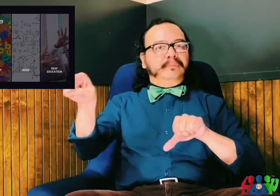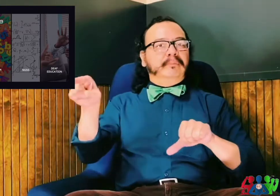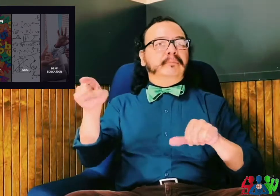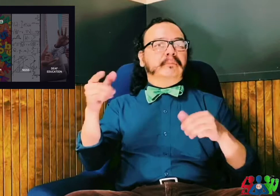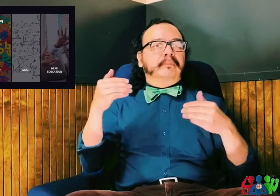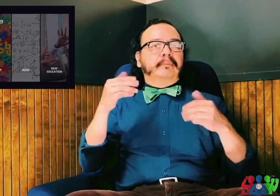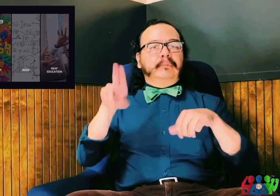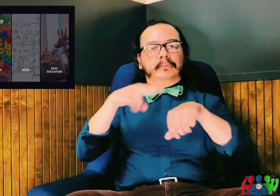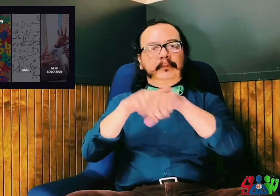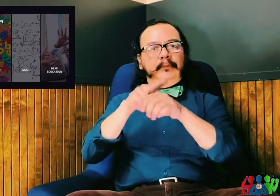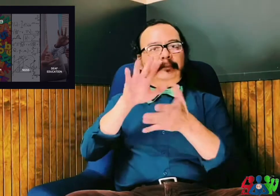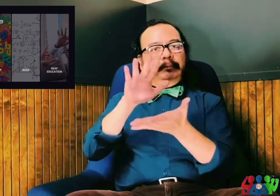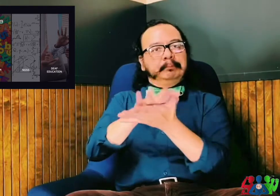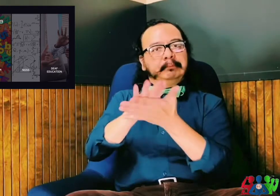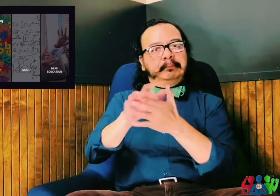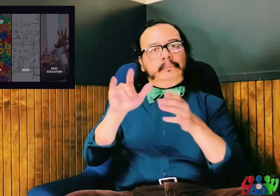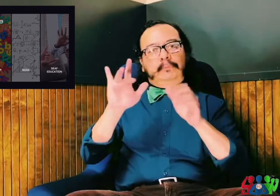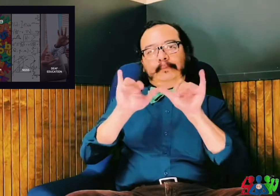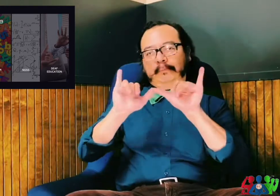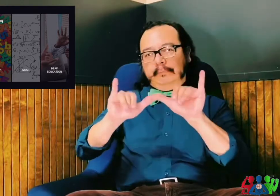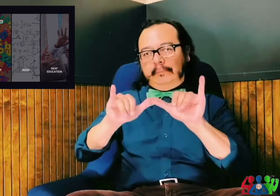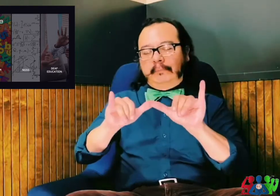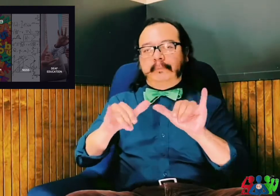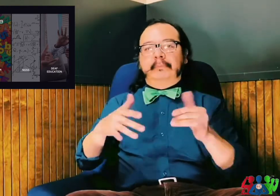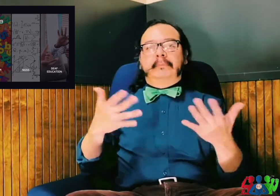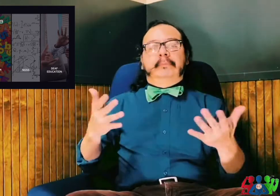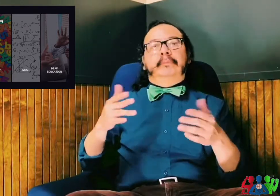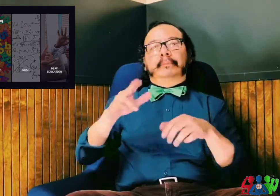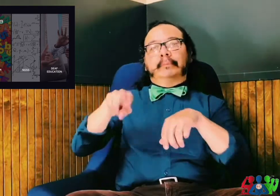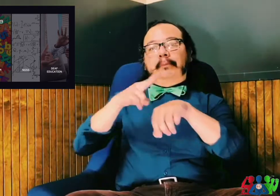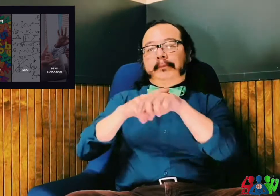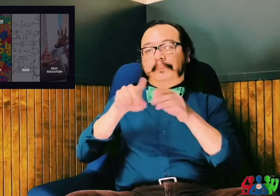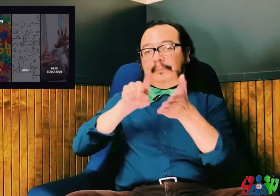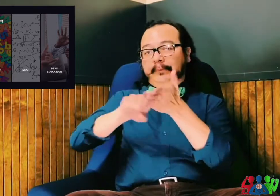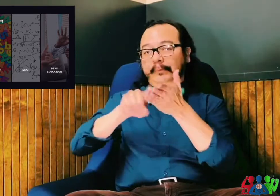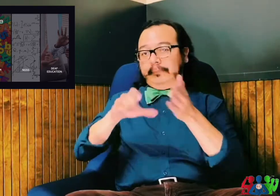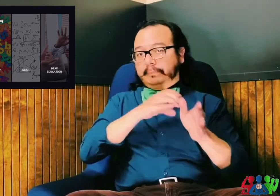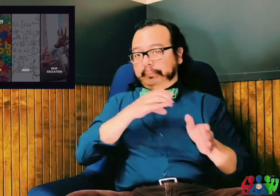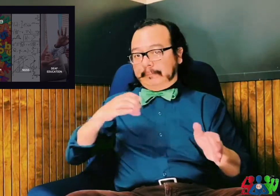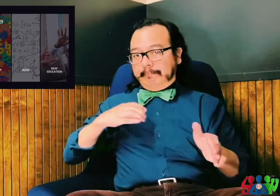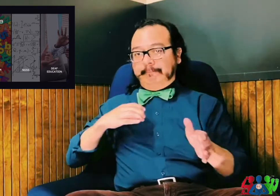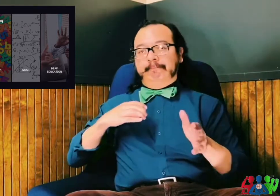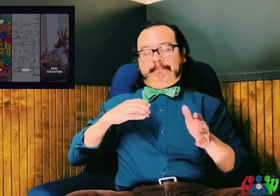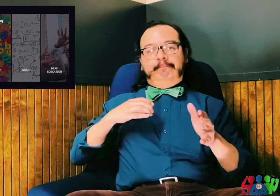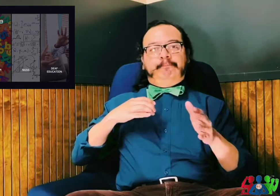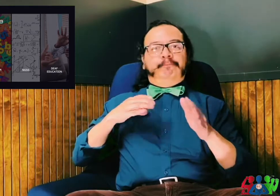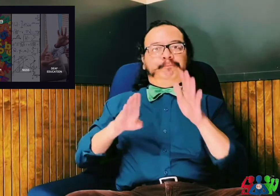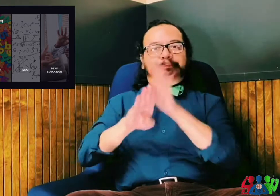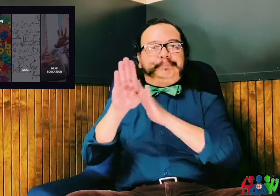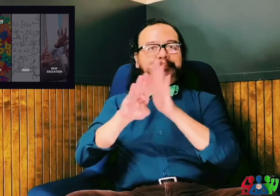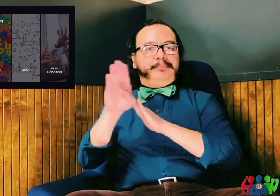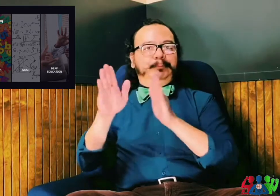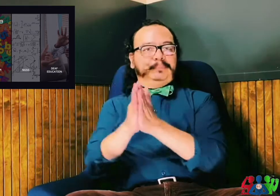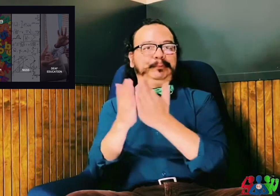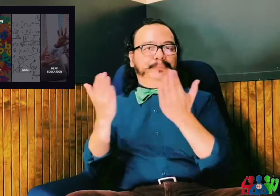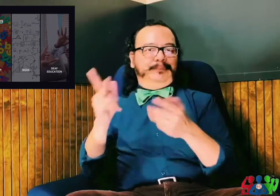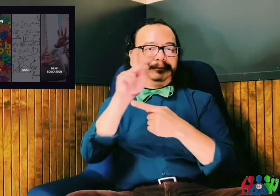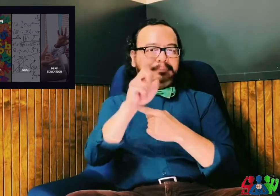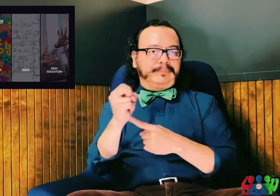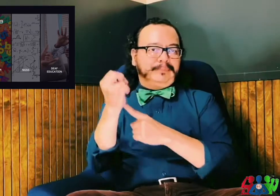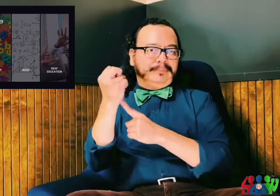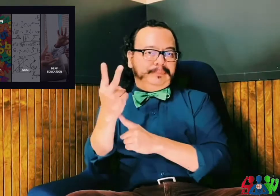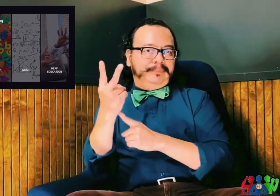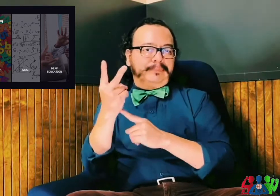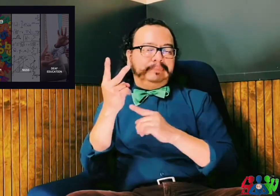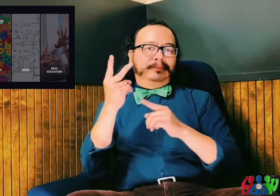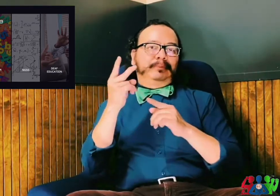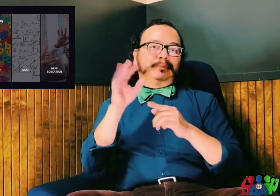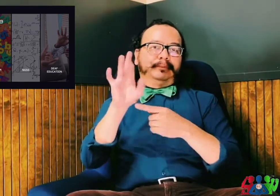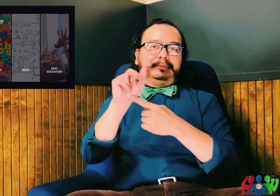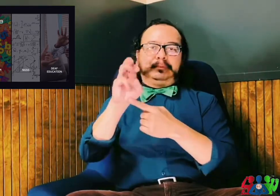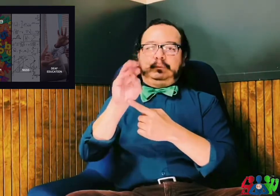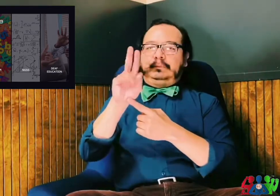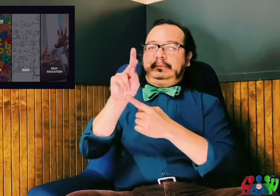The Next Generation Science Standards (NGSS) were developed by the National Academy of Engineering and the National Research Council.